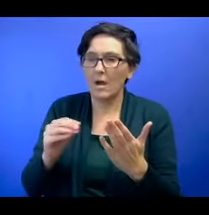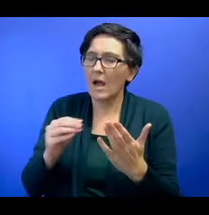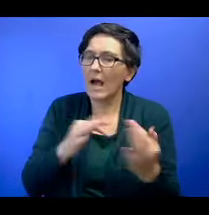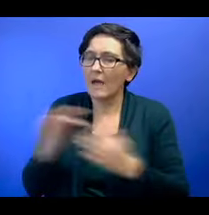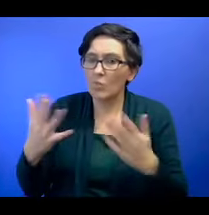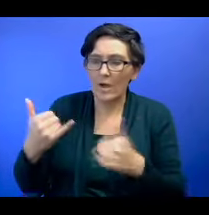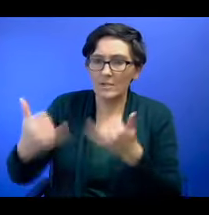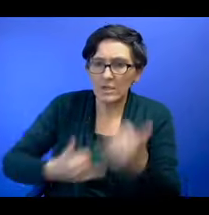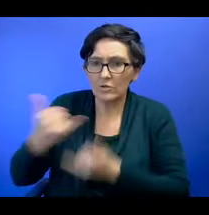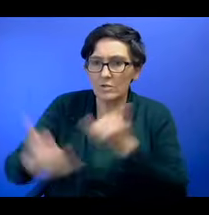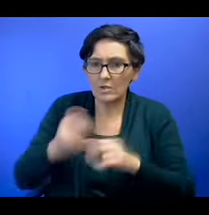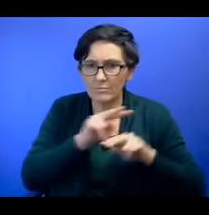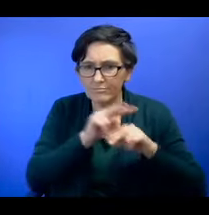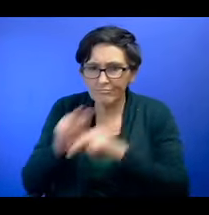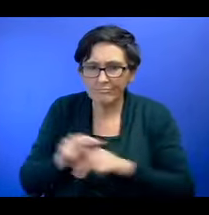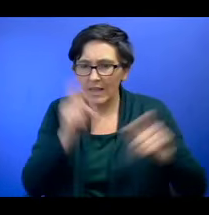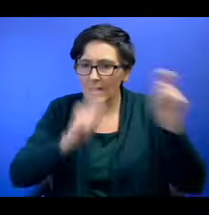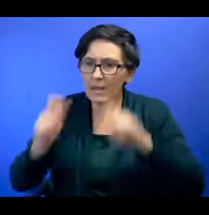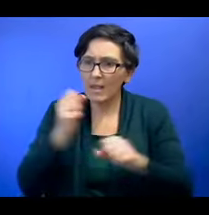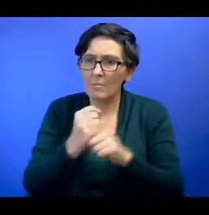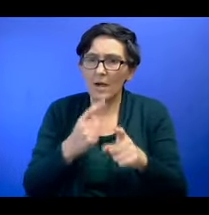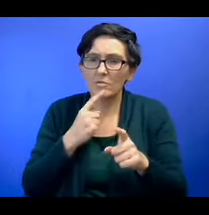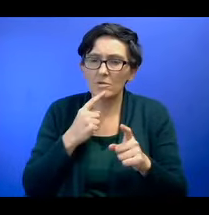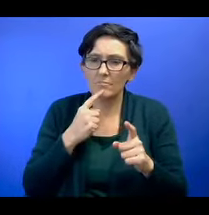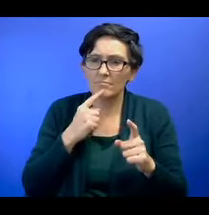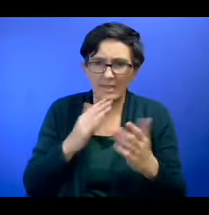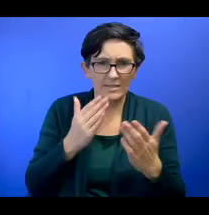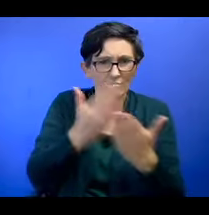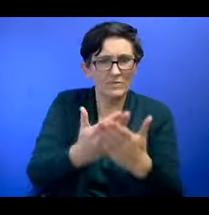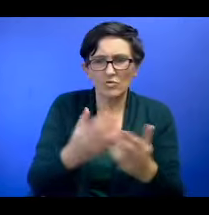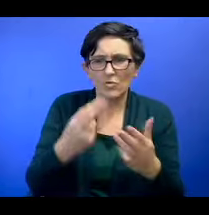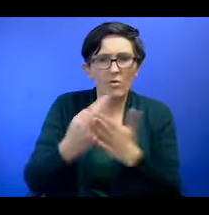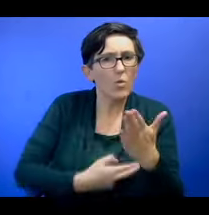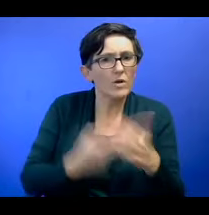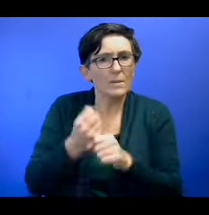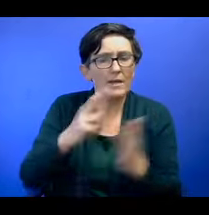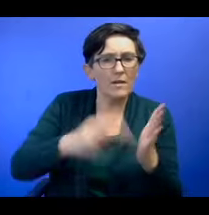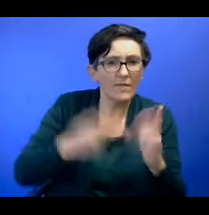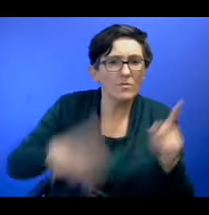of monitoring and reflecting on submissions and reports around the Convention from around the world,